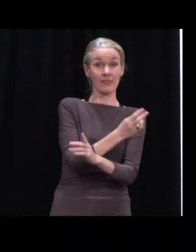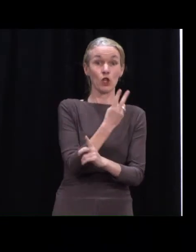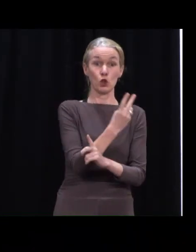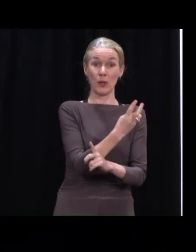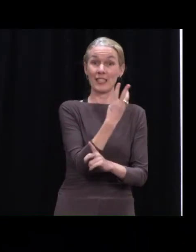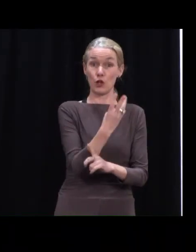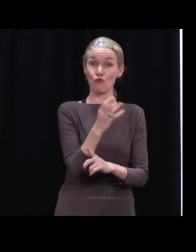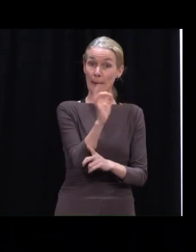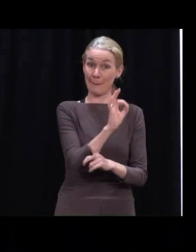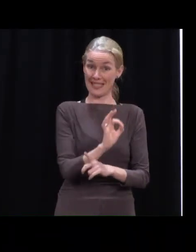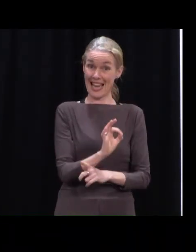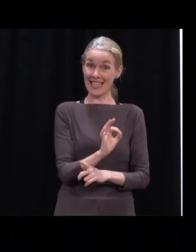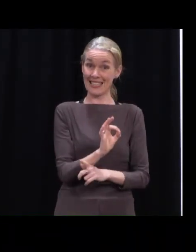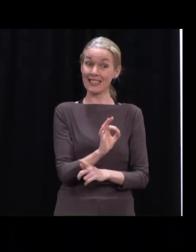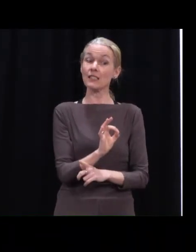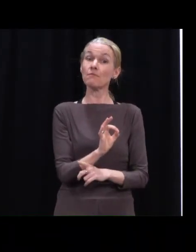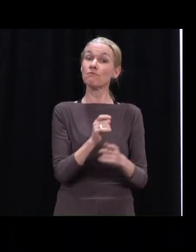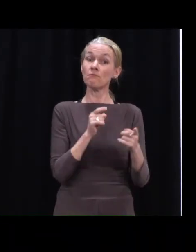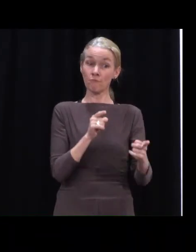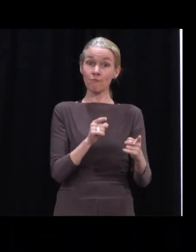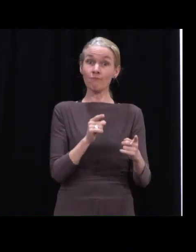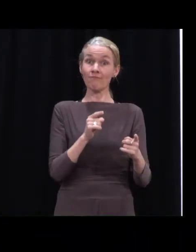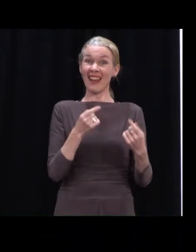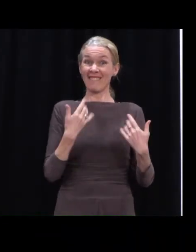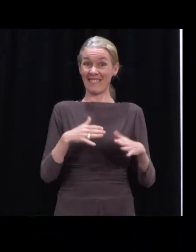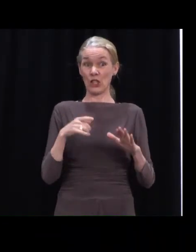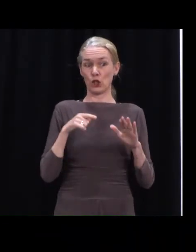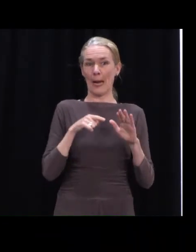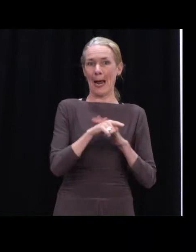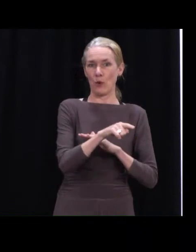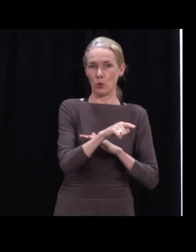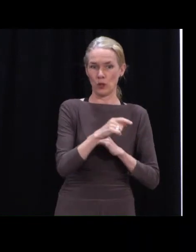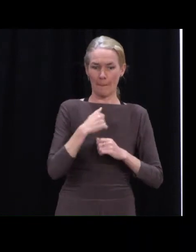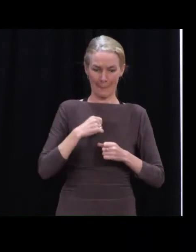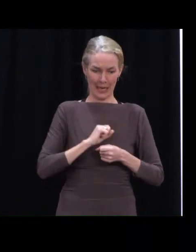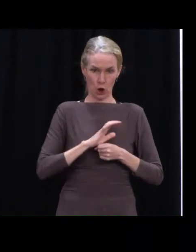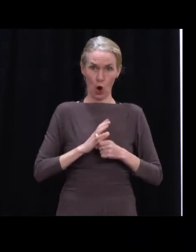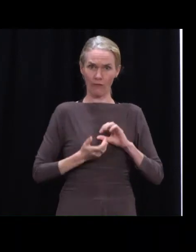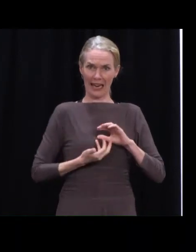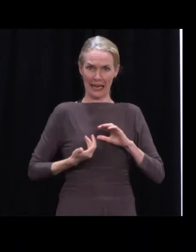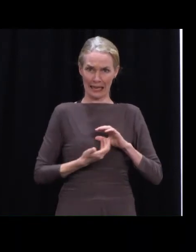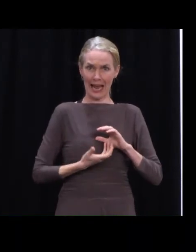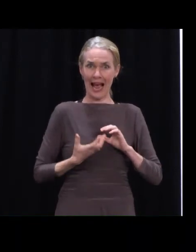thus preventing potential new chains of transmission. Of the